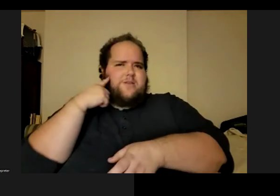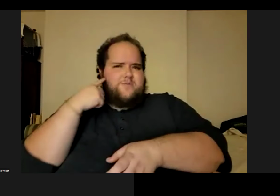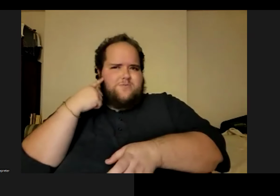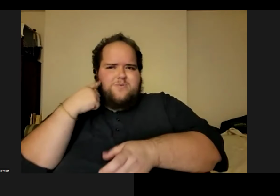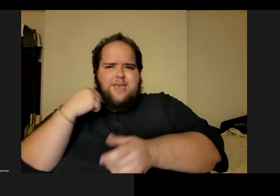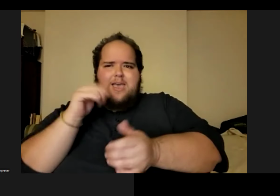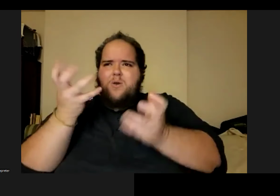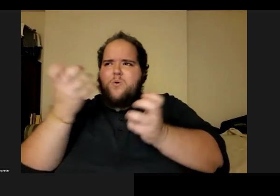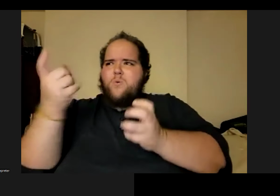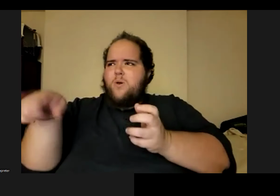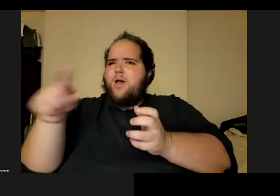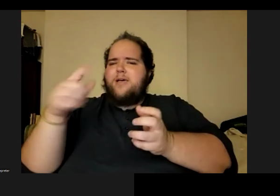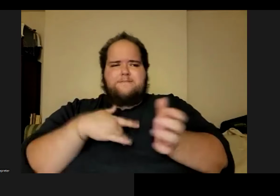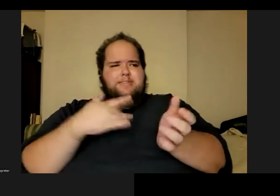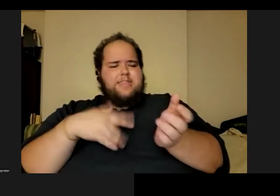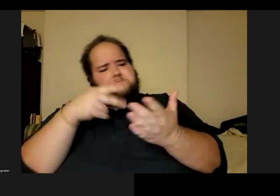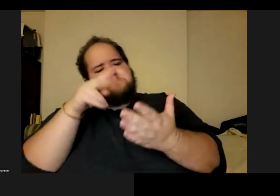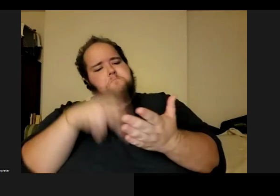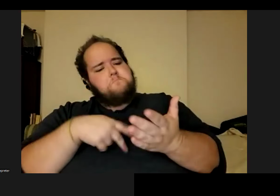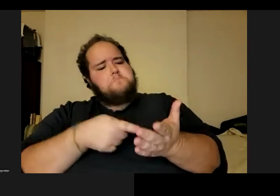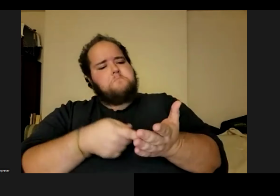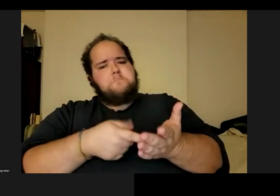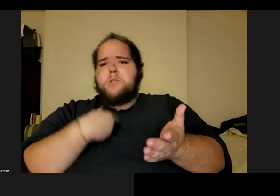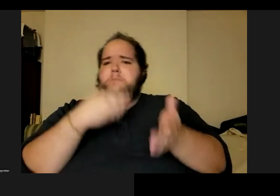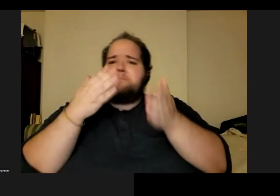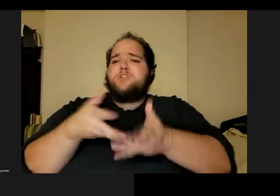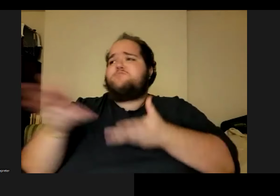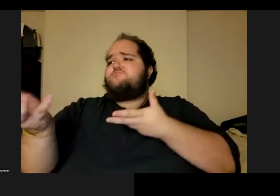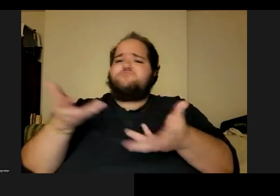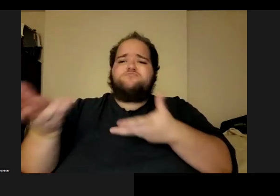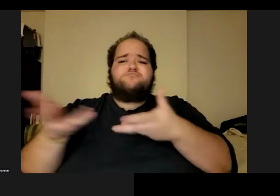just like just someone talking to a friend.